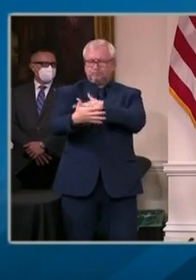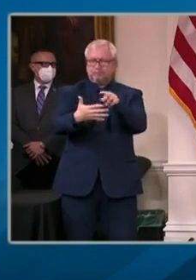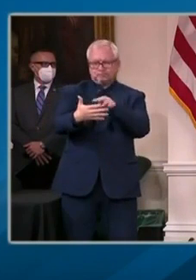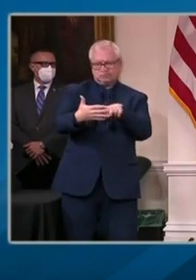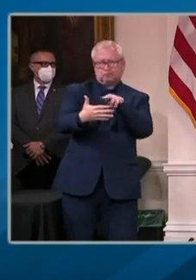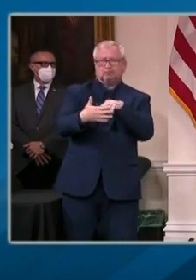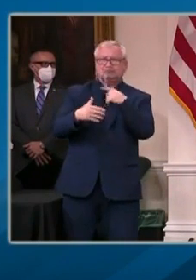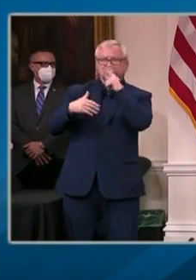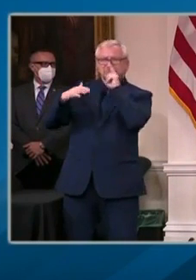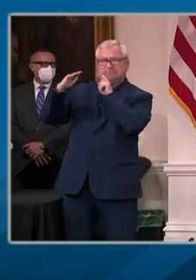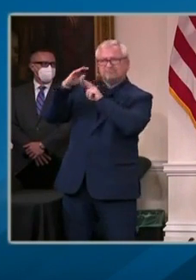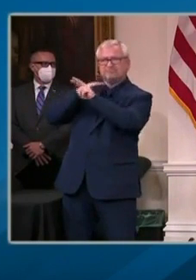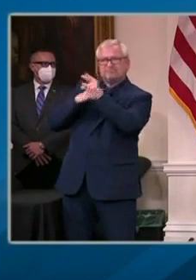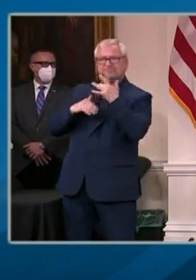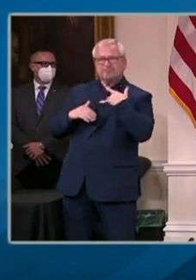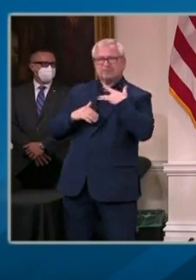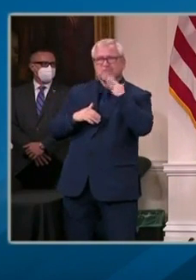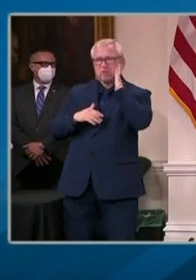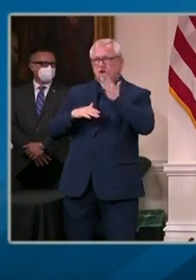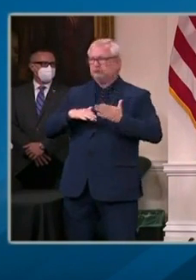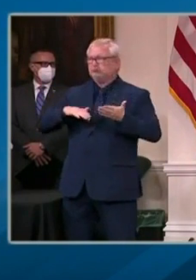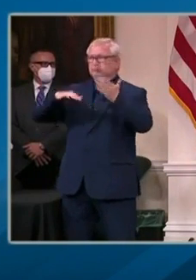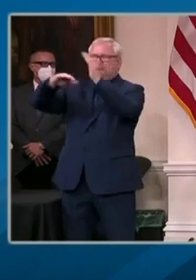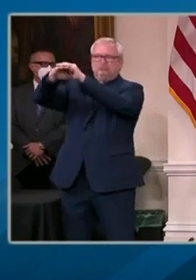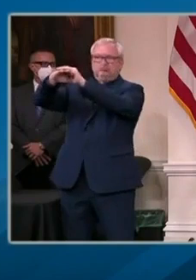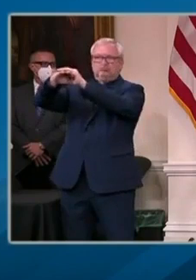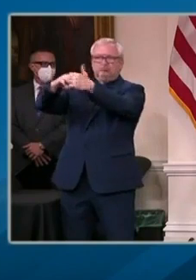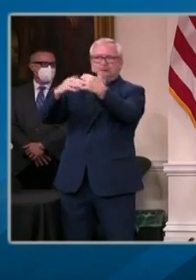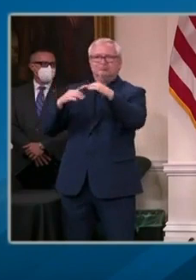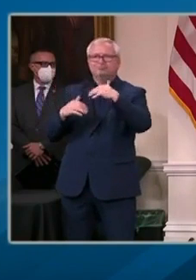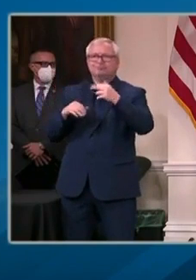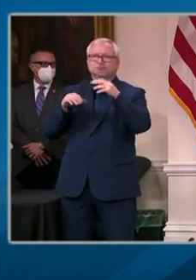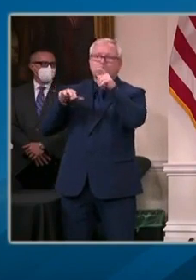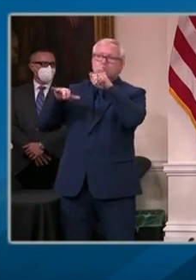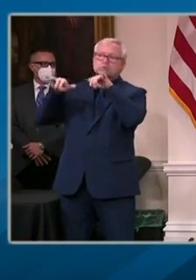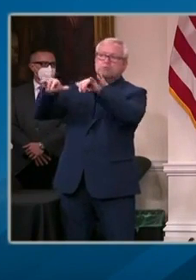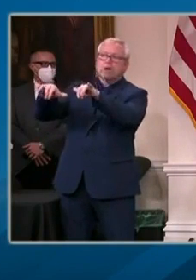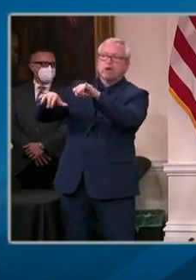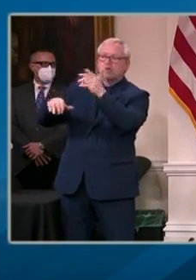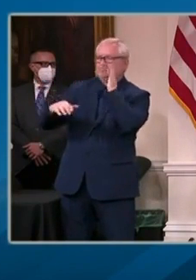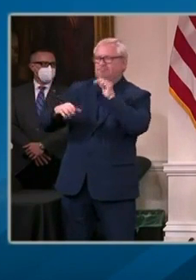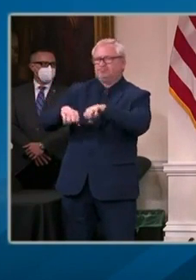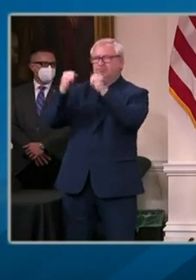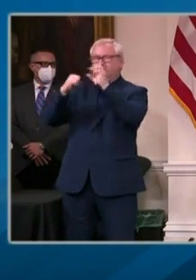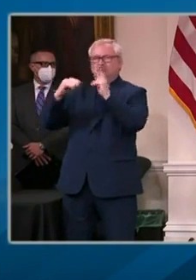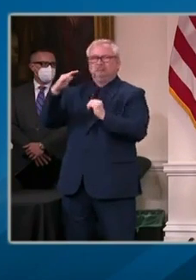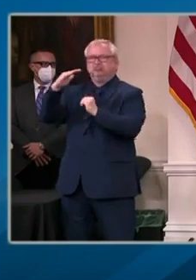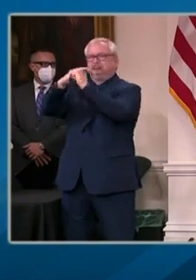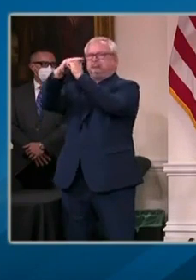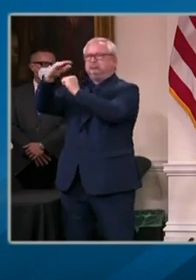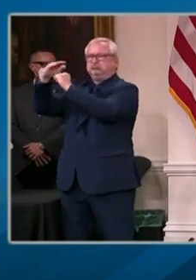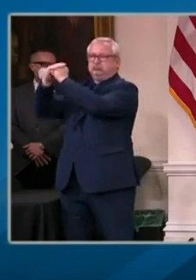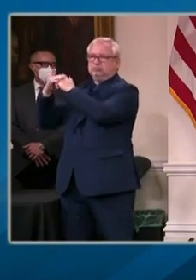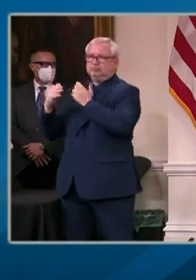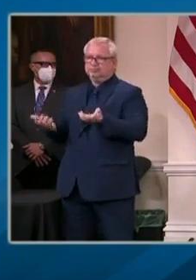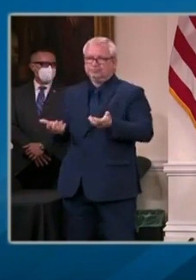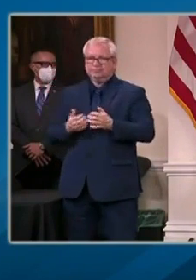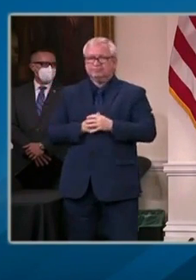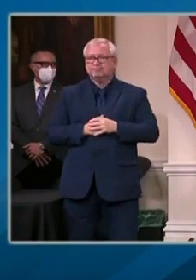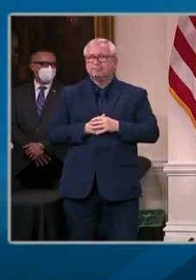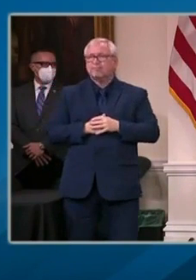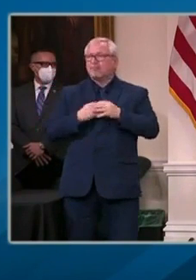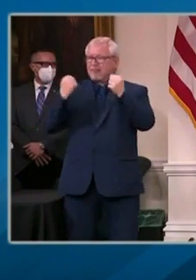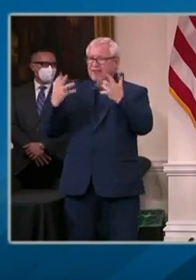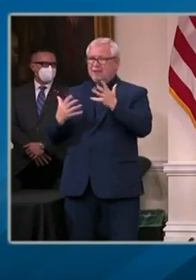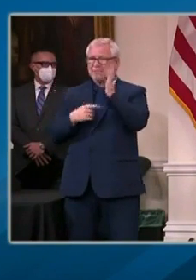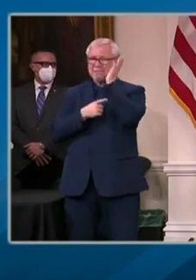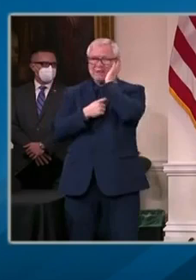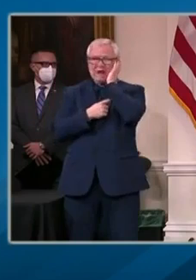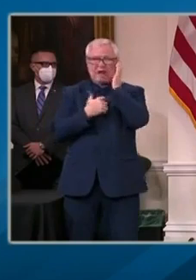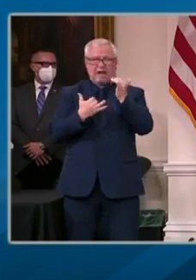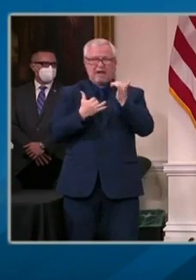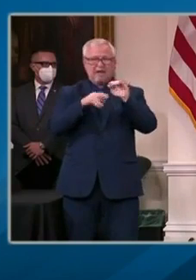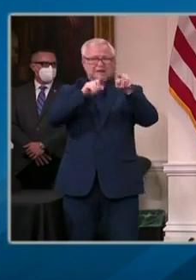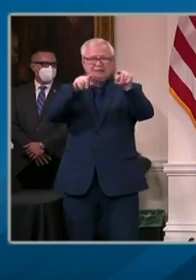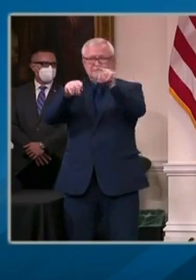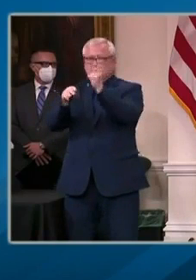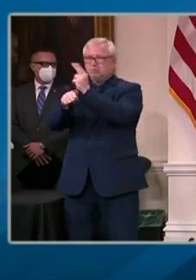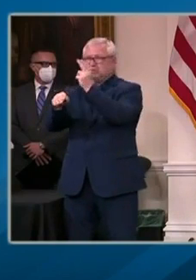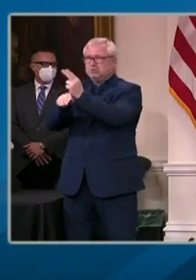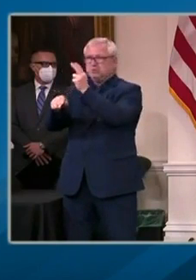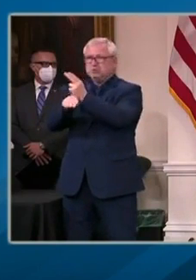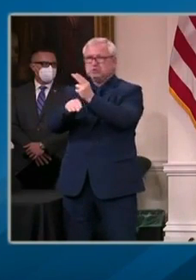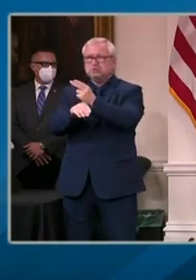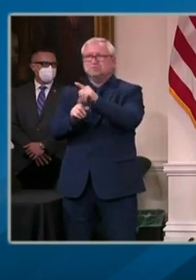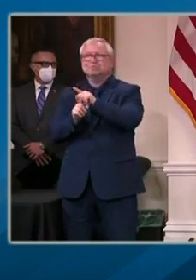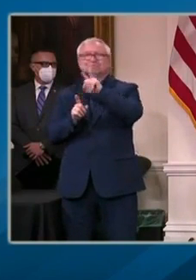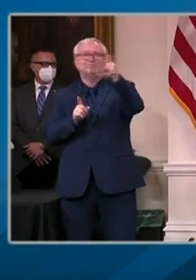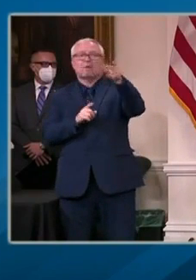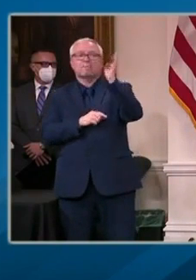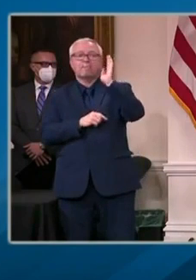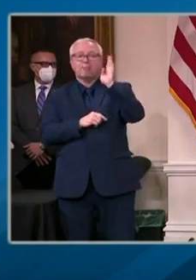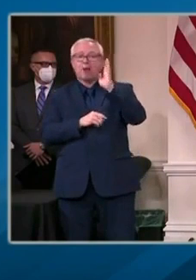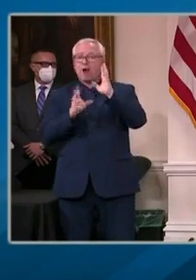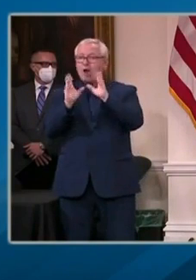ACCORDING TO OUR MODELING, WE CA EXPECT TO REACH A NEW RECORD HIGH FOR HOSPITALIZATIONS IN THE COMING DAYS.